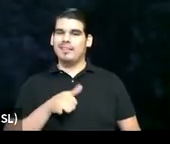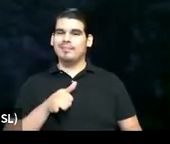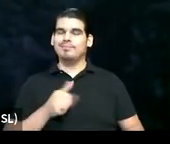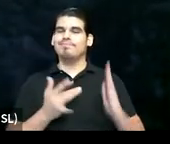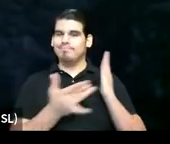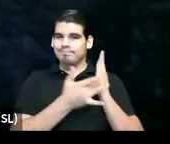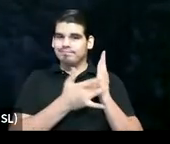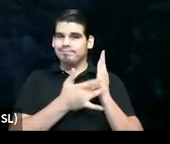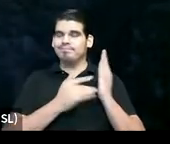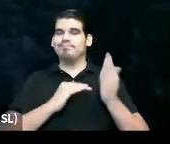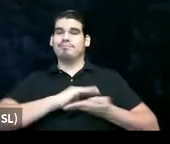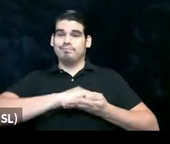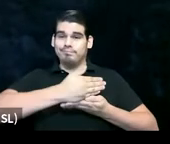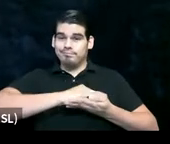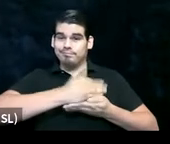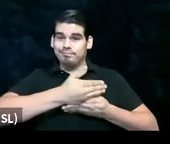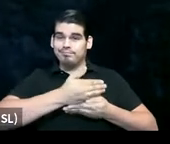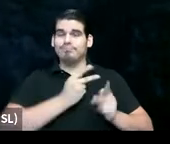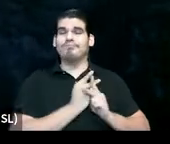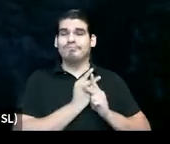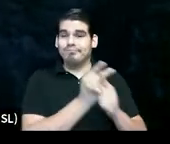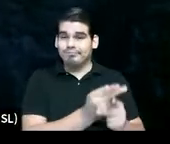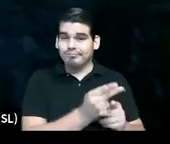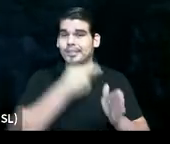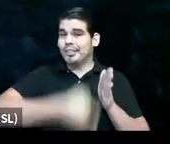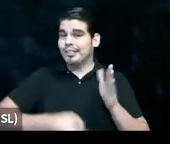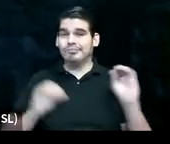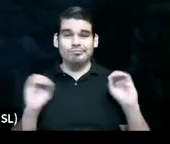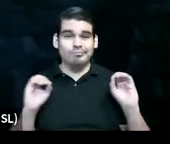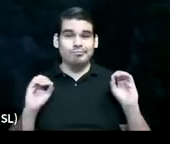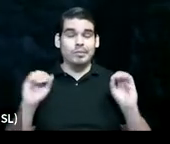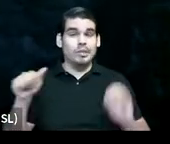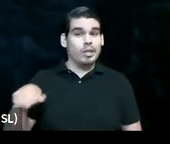like, you know, that was something that we kind of all agreed on to address if anything